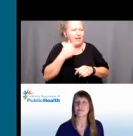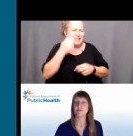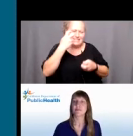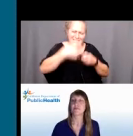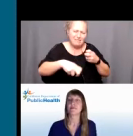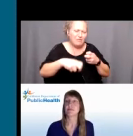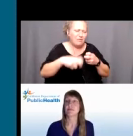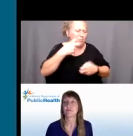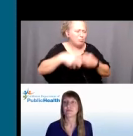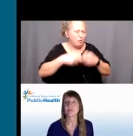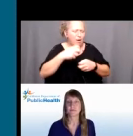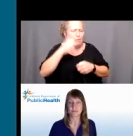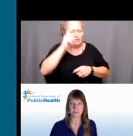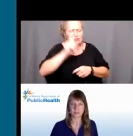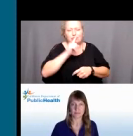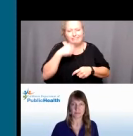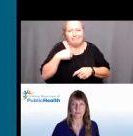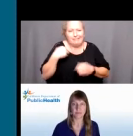and I don't have a silver bullet solution.